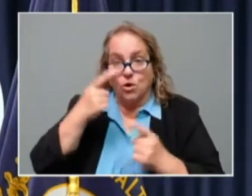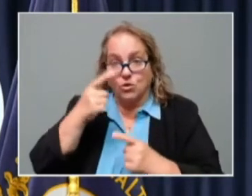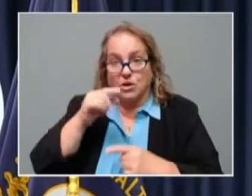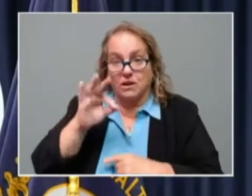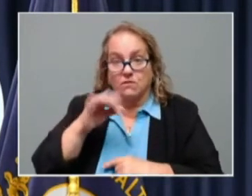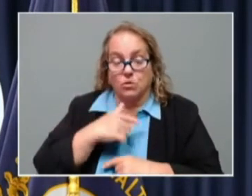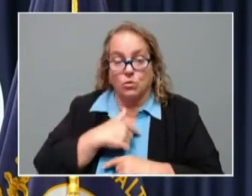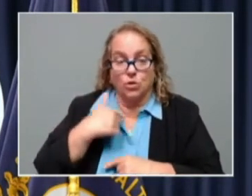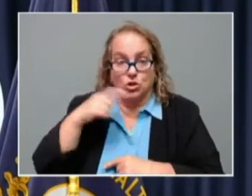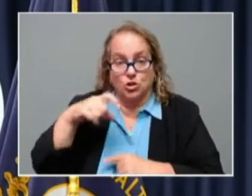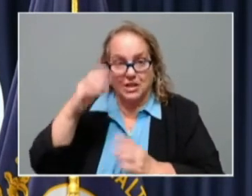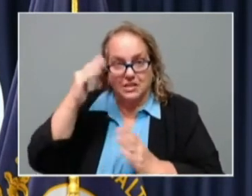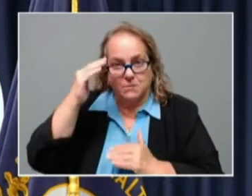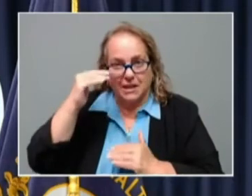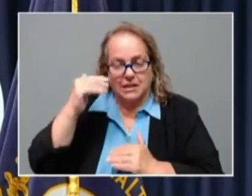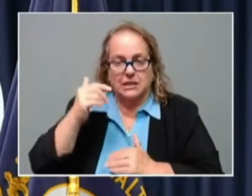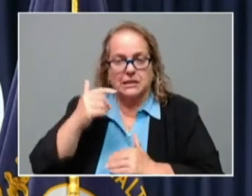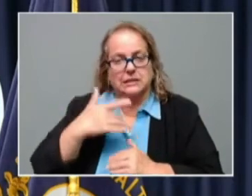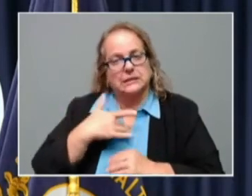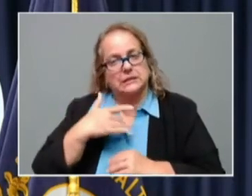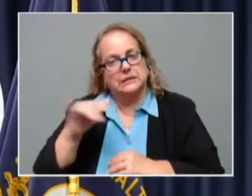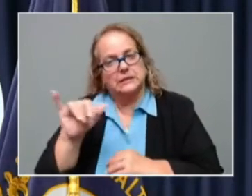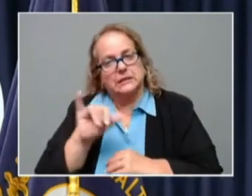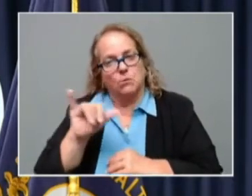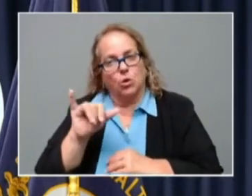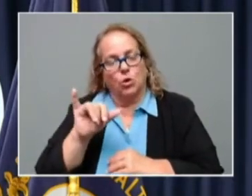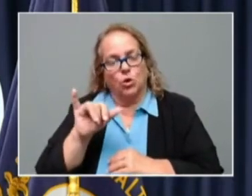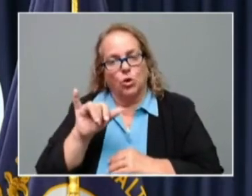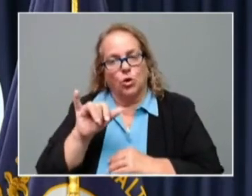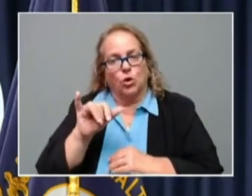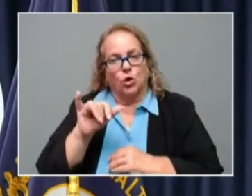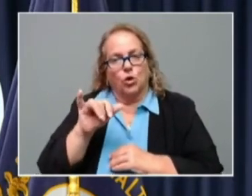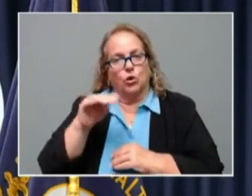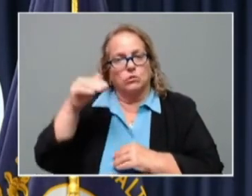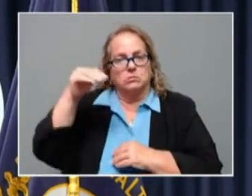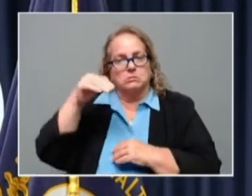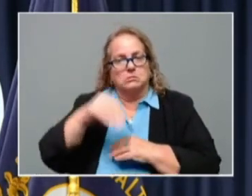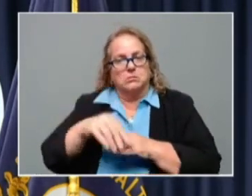similar trajectory in Kentucky if those same assumptions happen. Thank you.